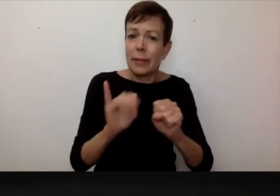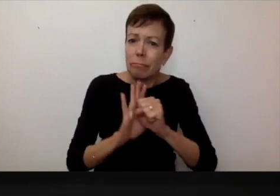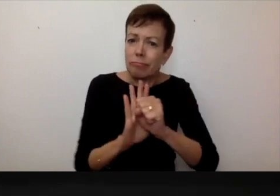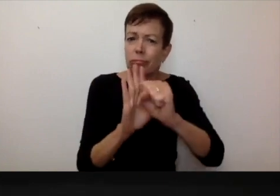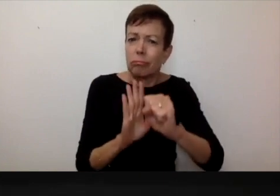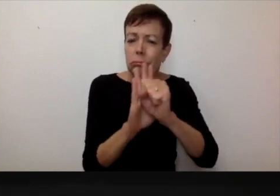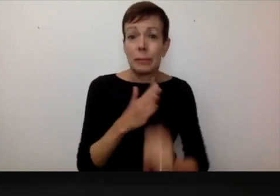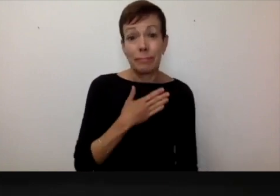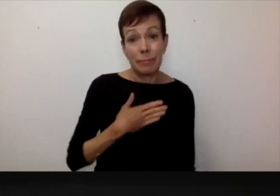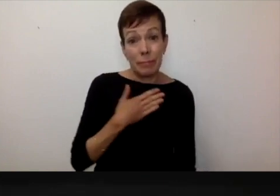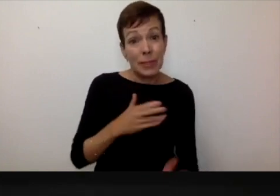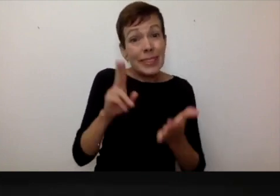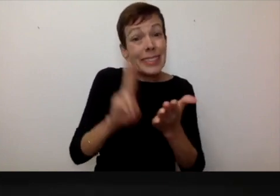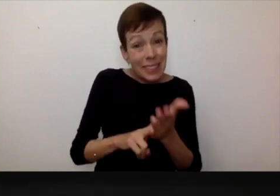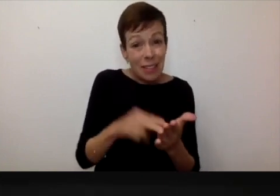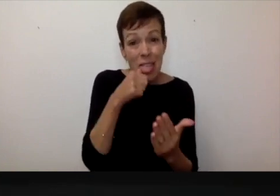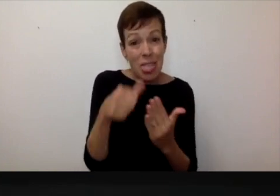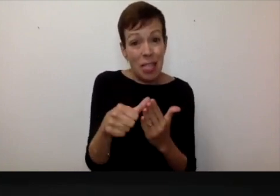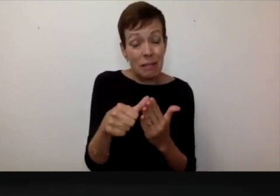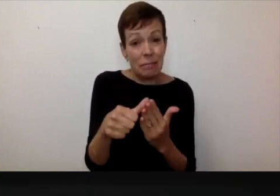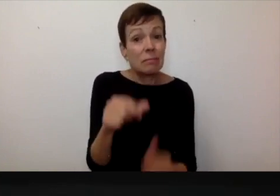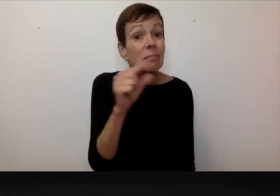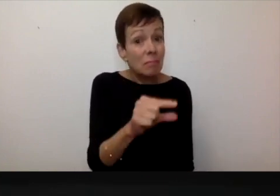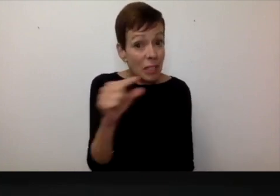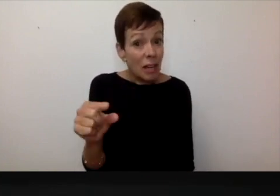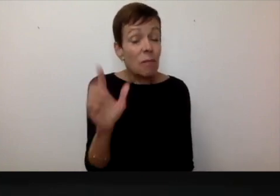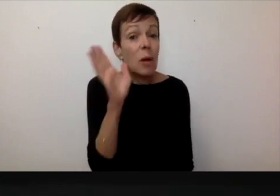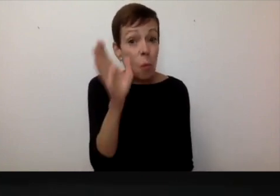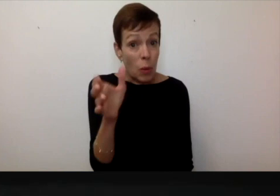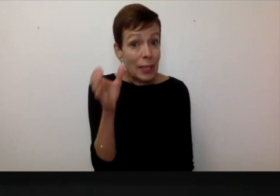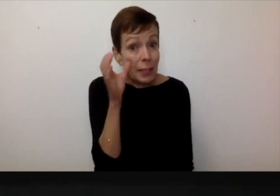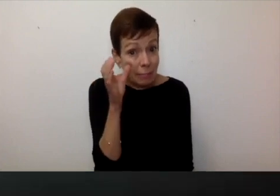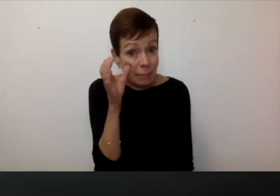when thousands of voices are speaking uh thank you so much and i look forward